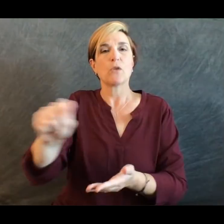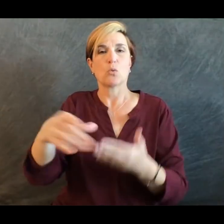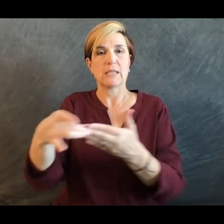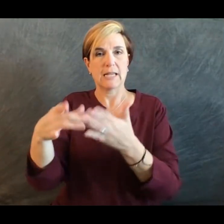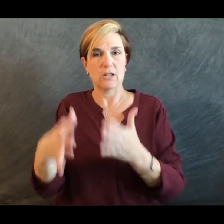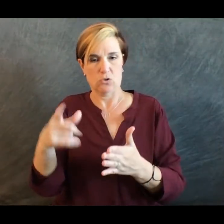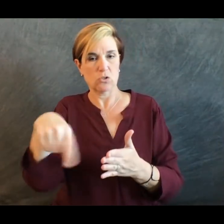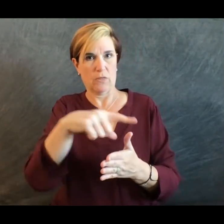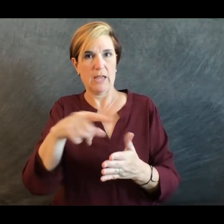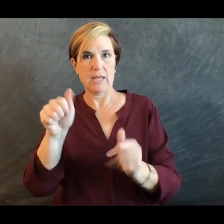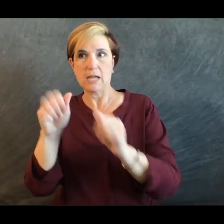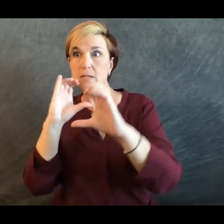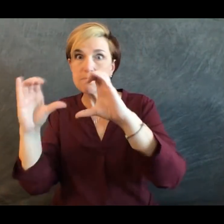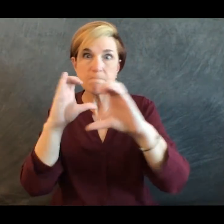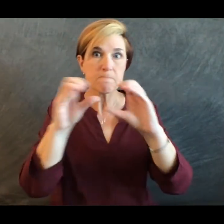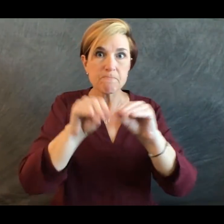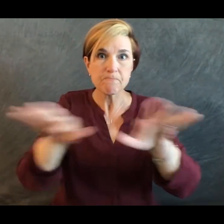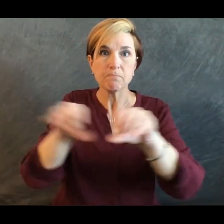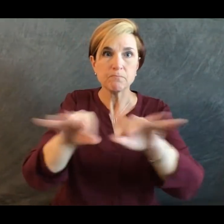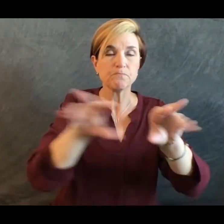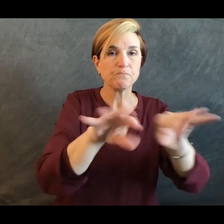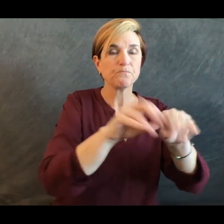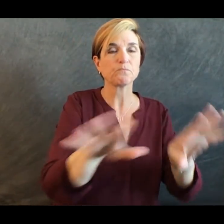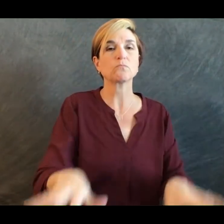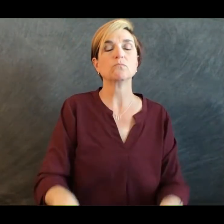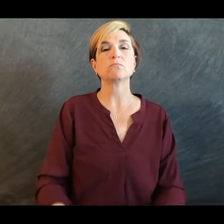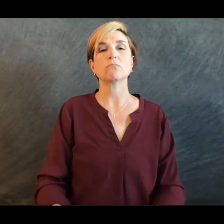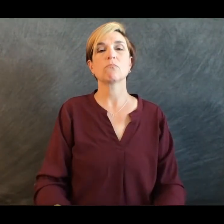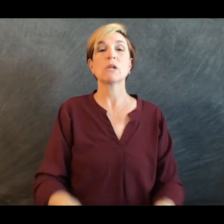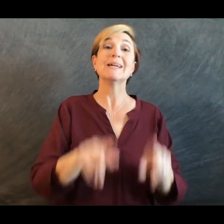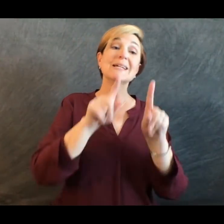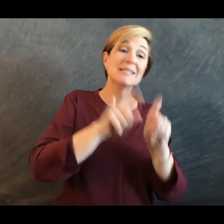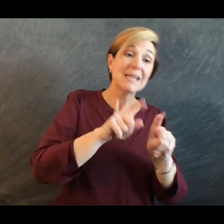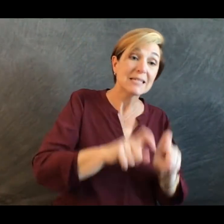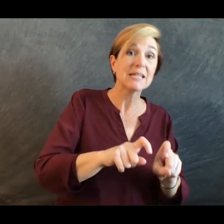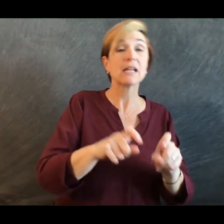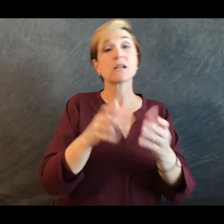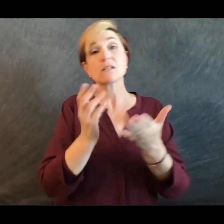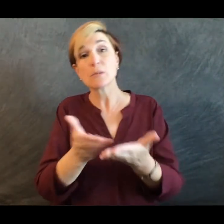supplies the president gave a great amount of detail more than 2.1 million